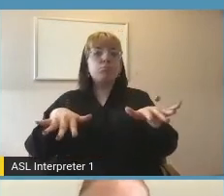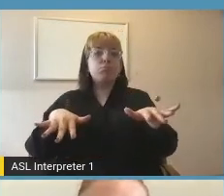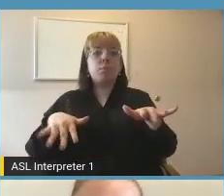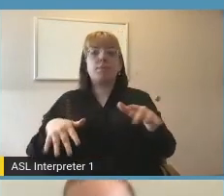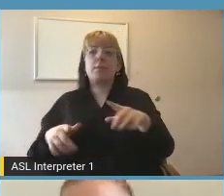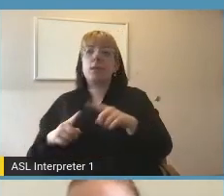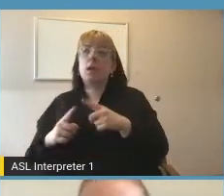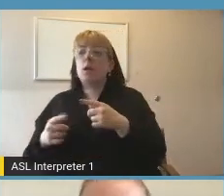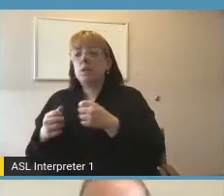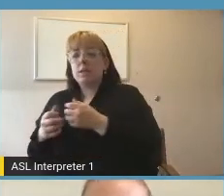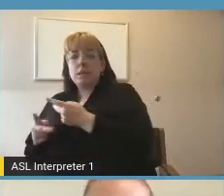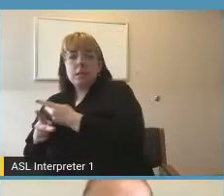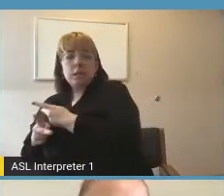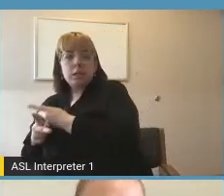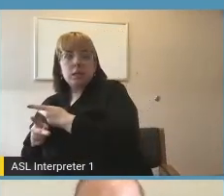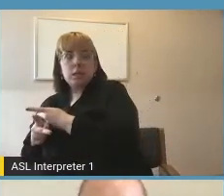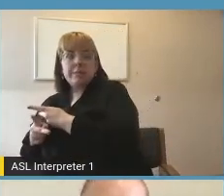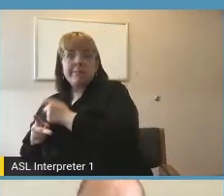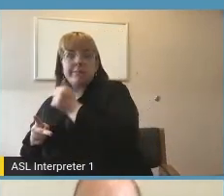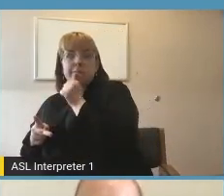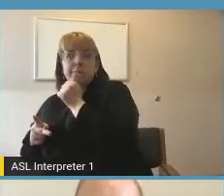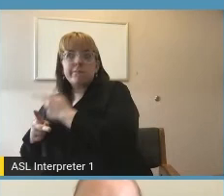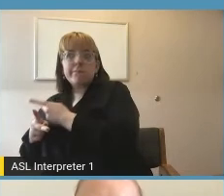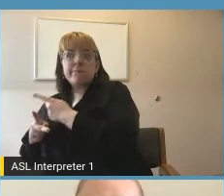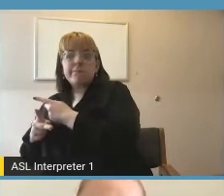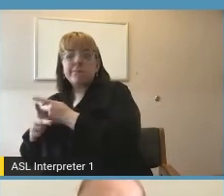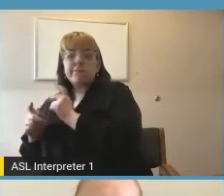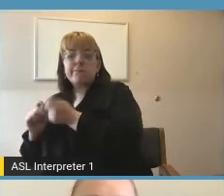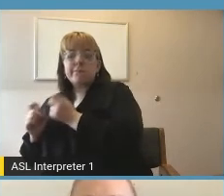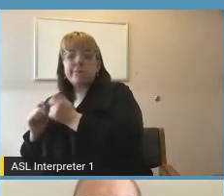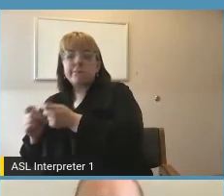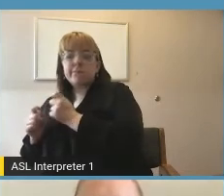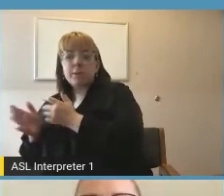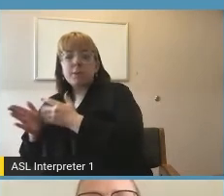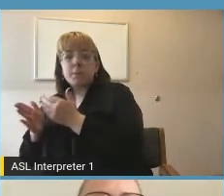kind of spend a lot of time tinkering on episode one and getting episode 1 perfect but then